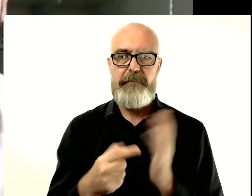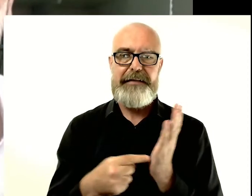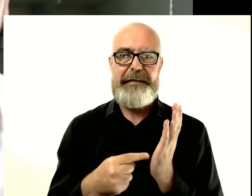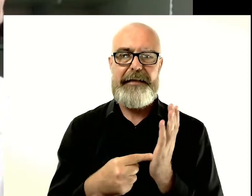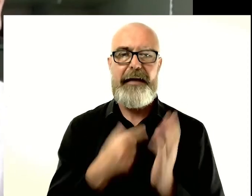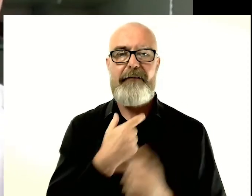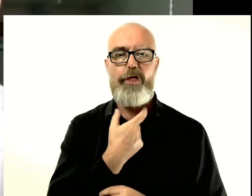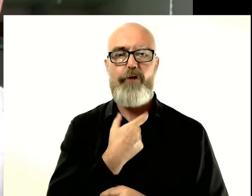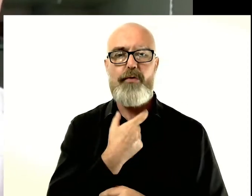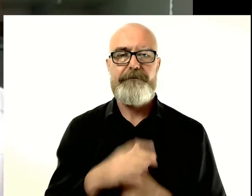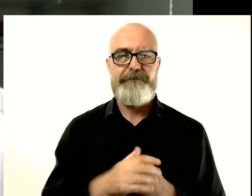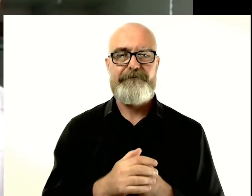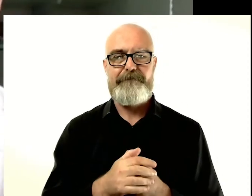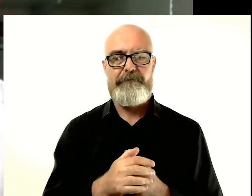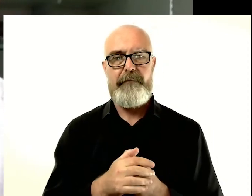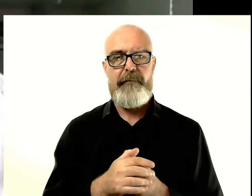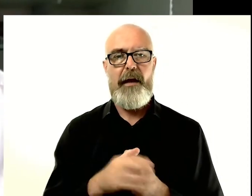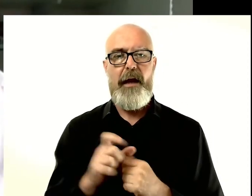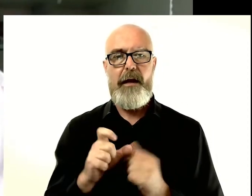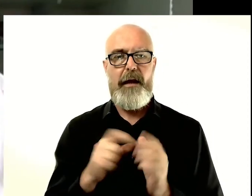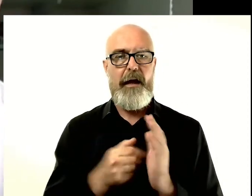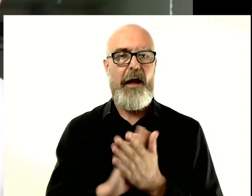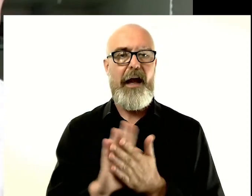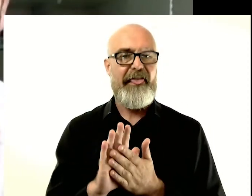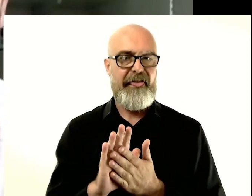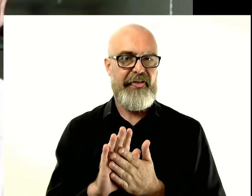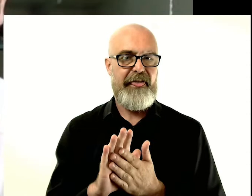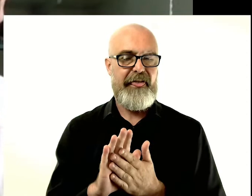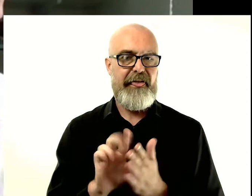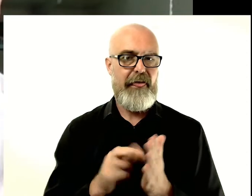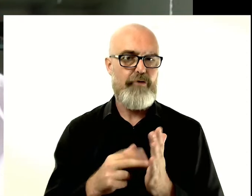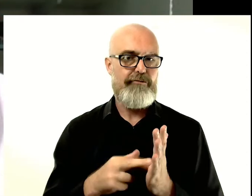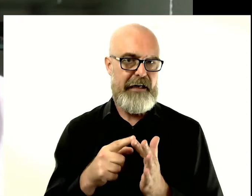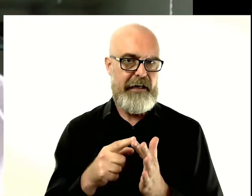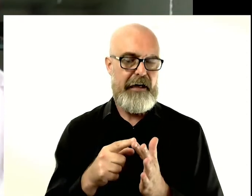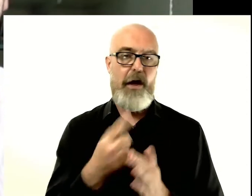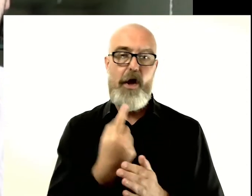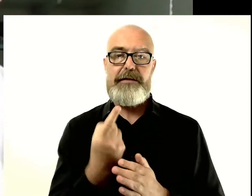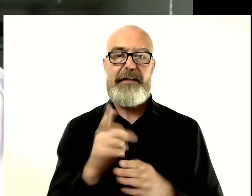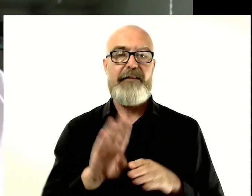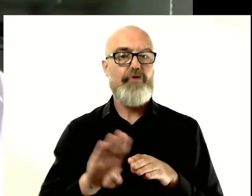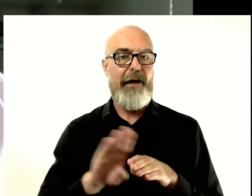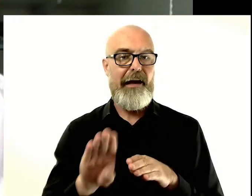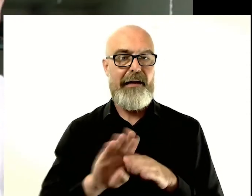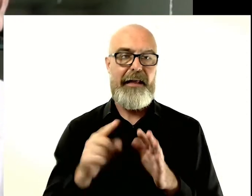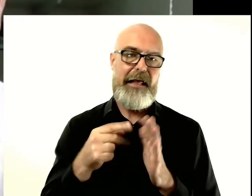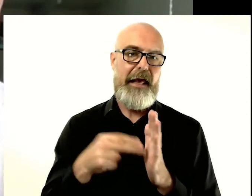is for nose and the T is for throat